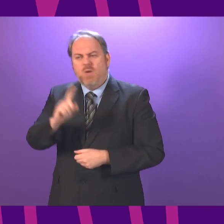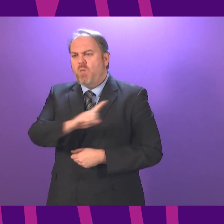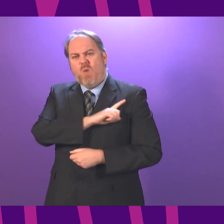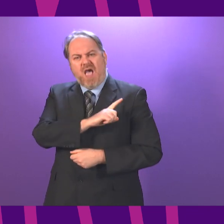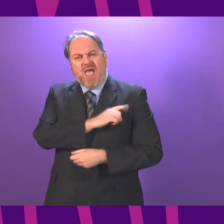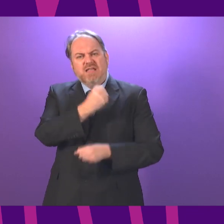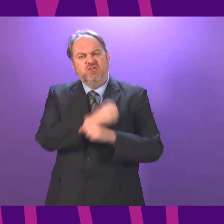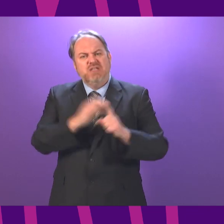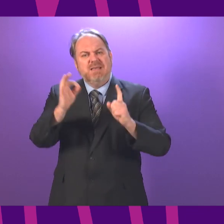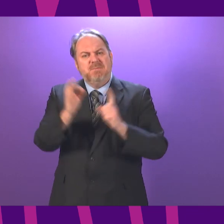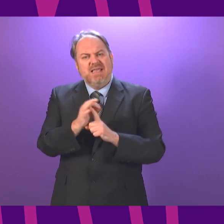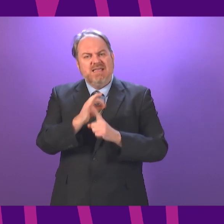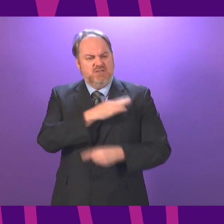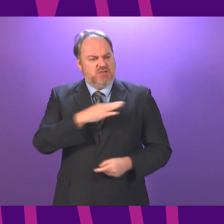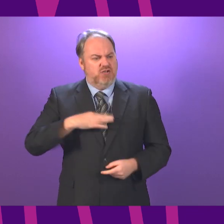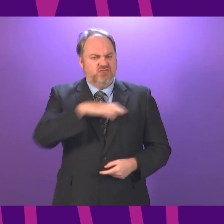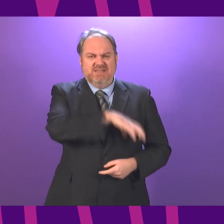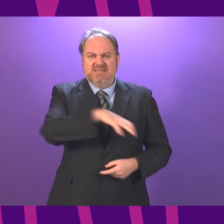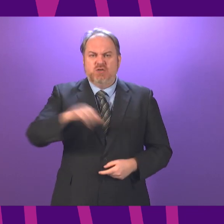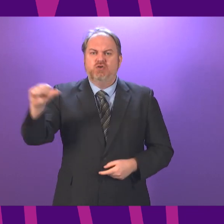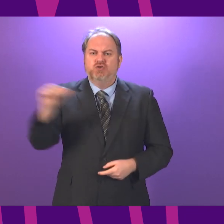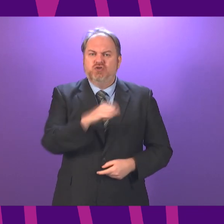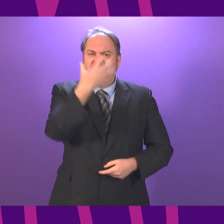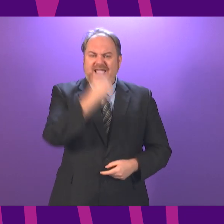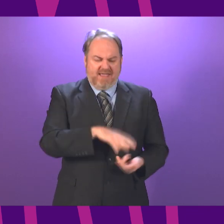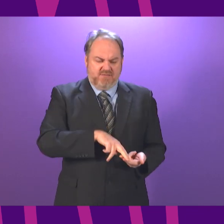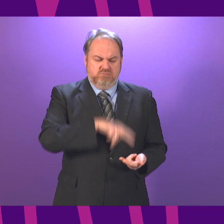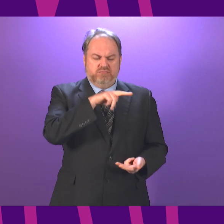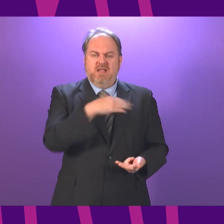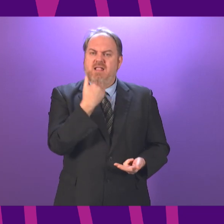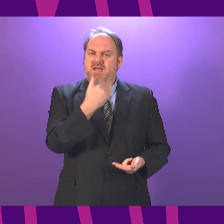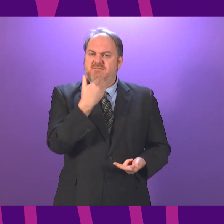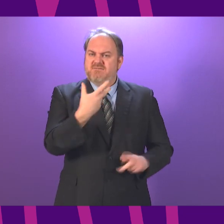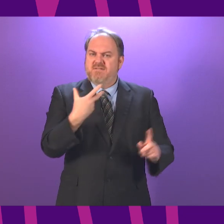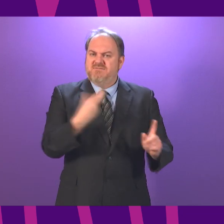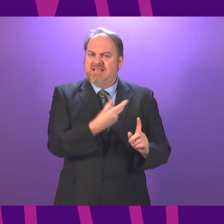have doses of vaccine sitting in their fridges, do not have those. The problem is the insistence